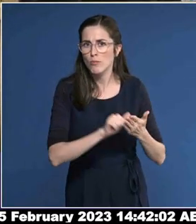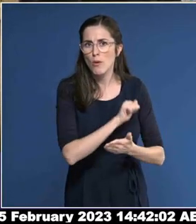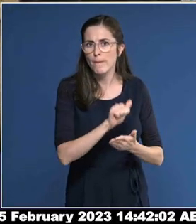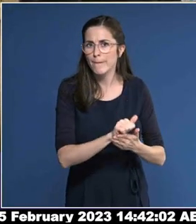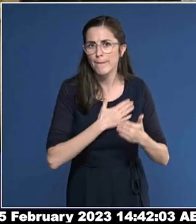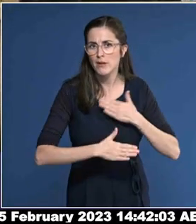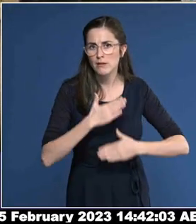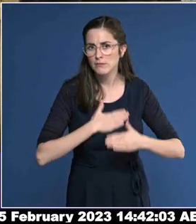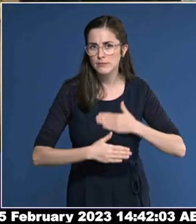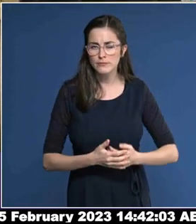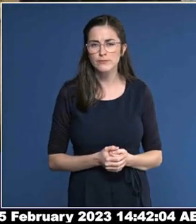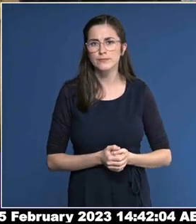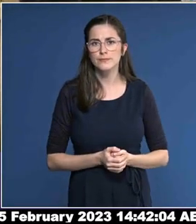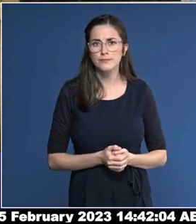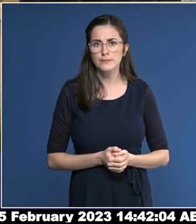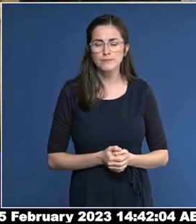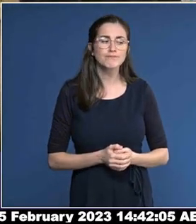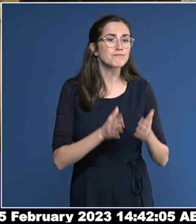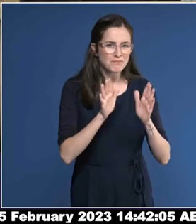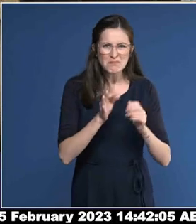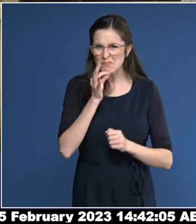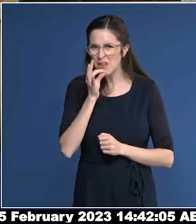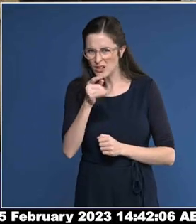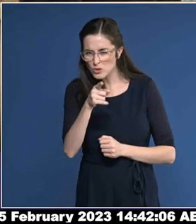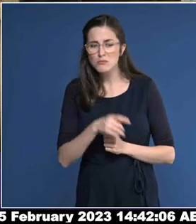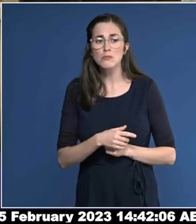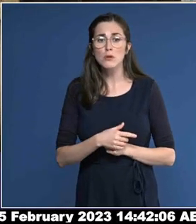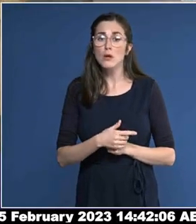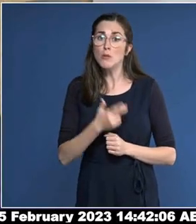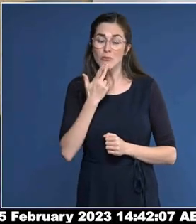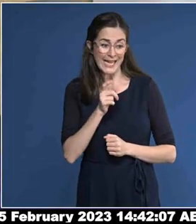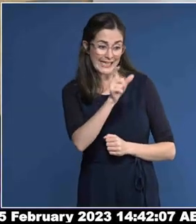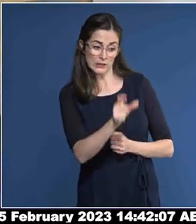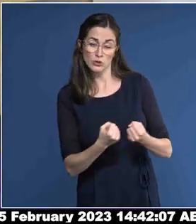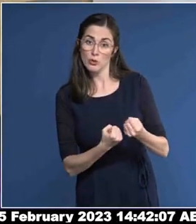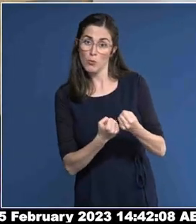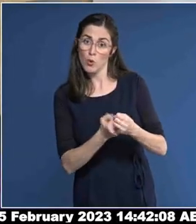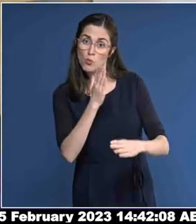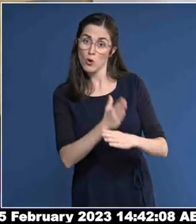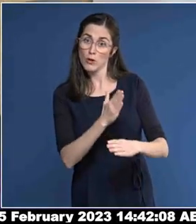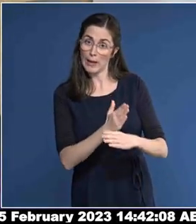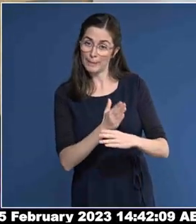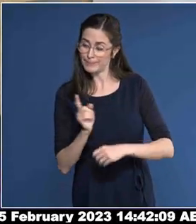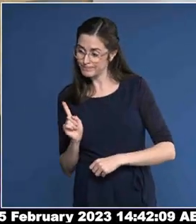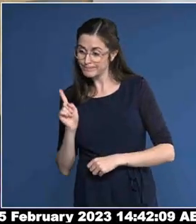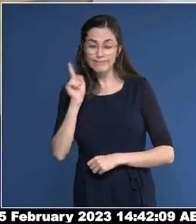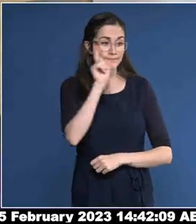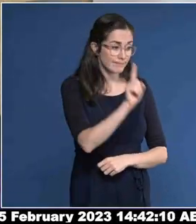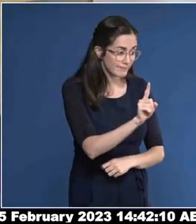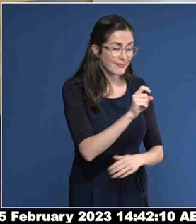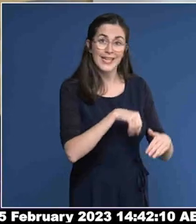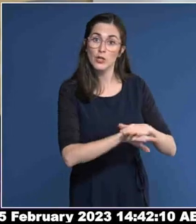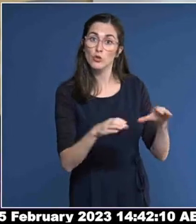So that for the support workers going into the homes but place which services are